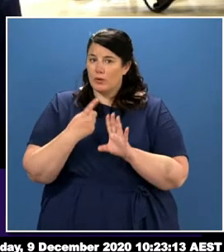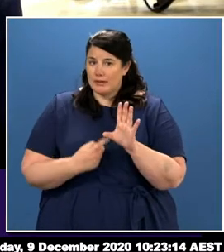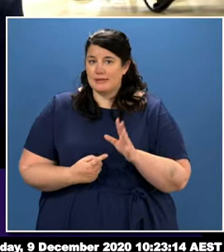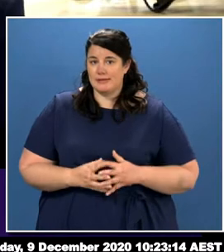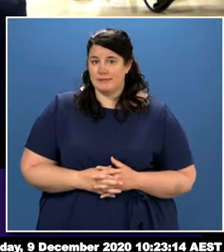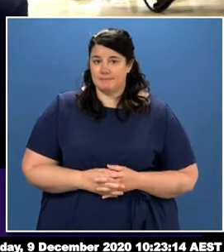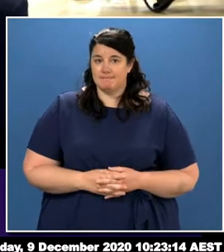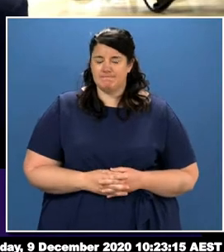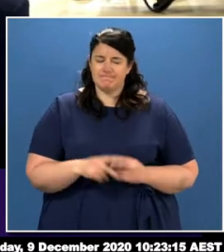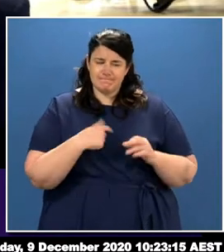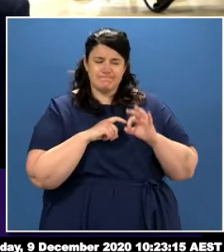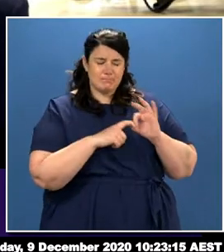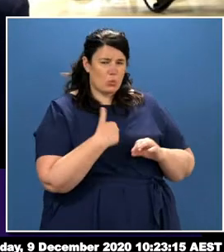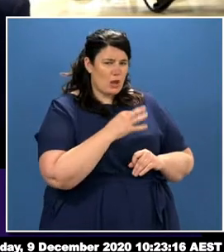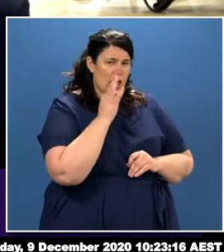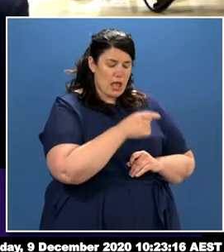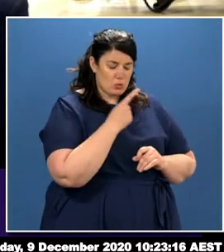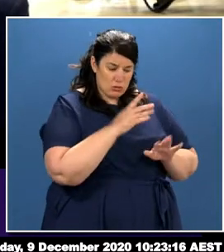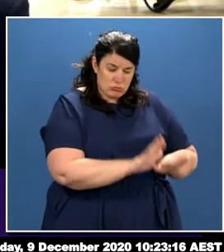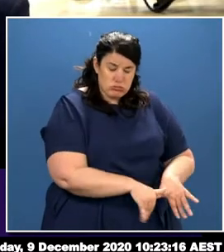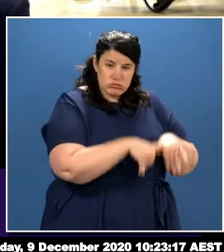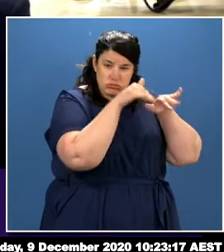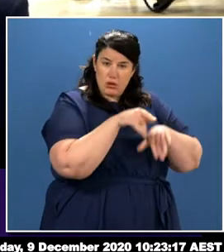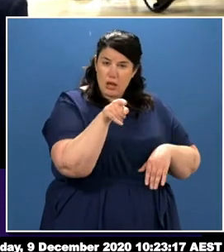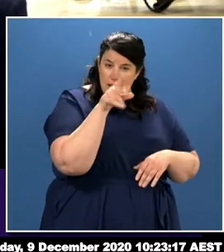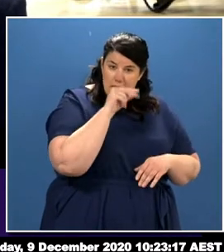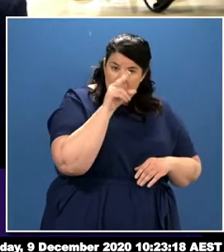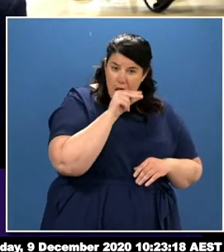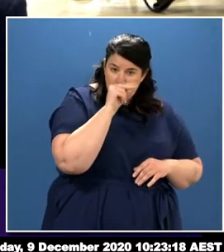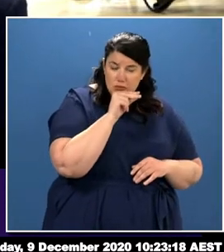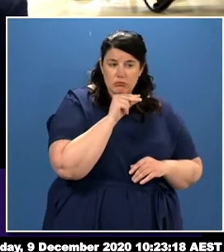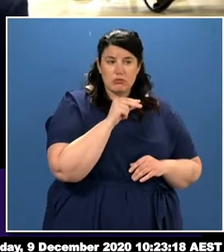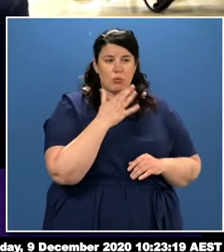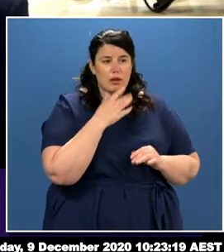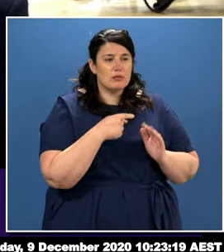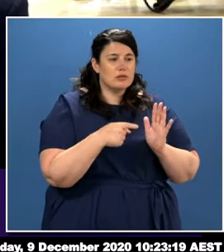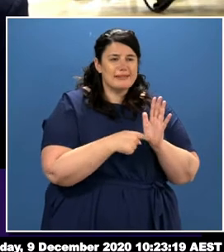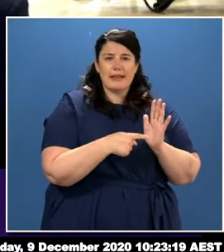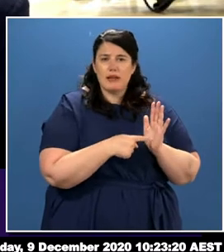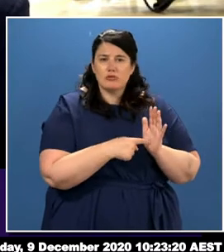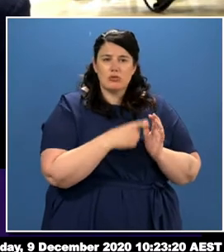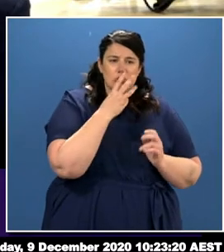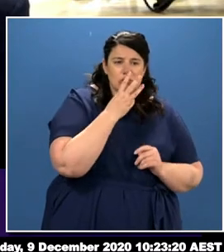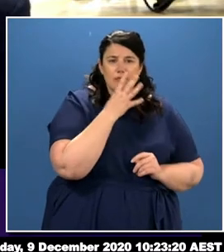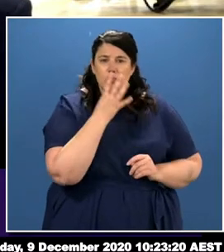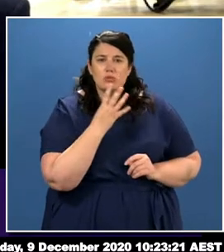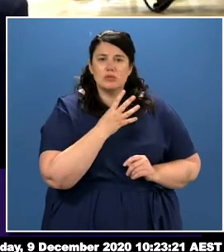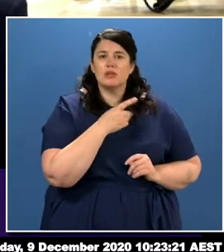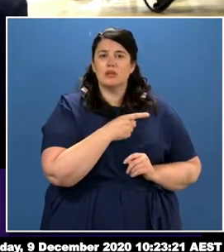Mr Collins, if I take you back to growing up, and I guess in those teenage years you had some more capacity than you currently have